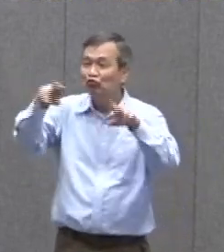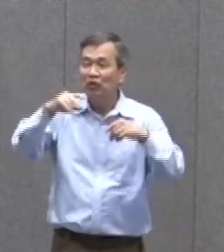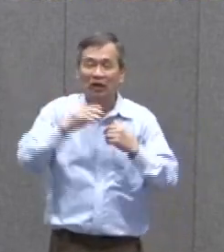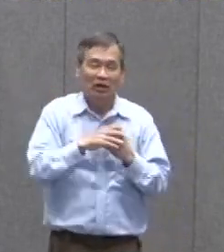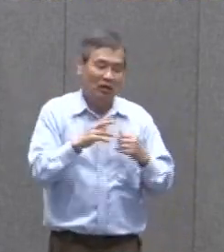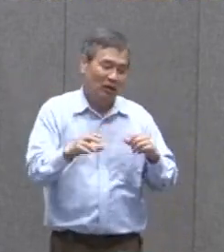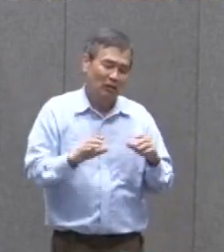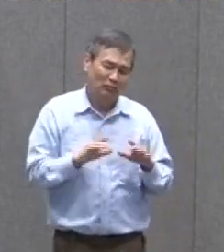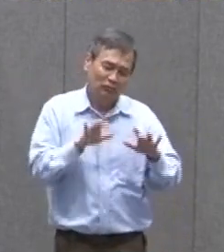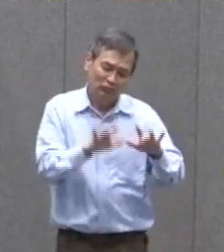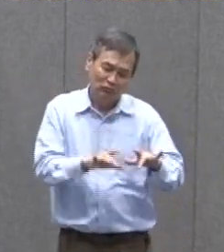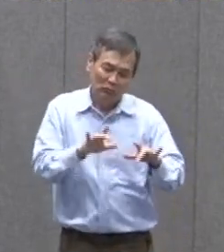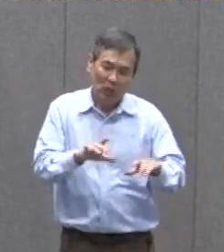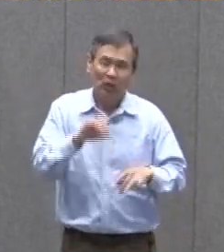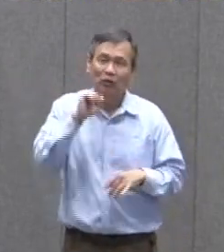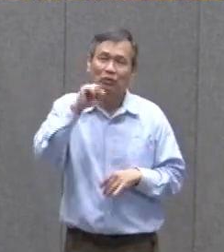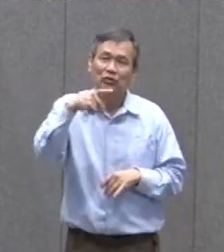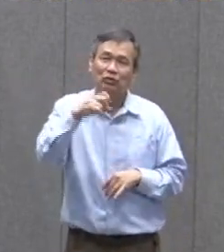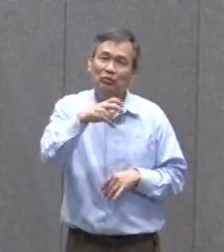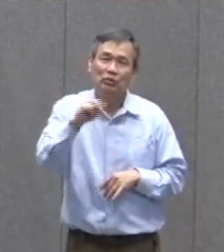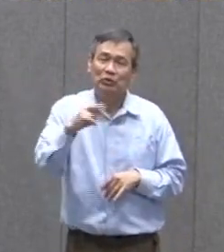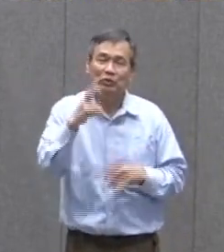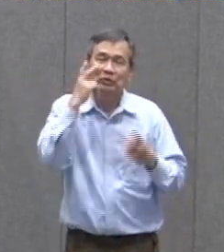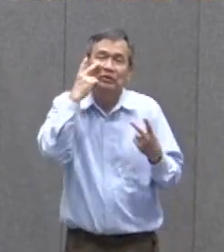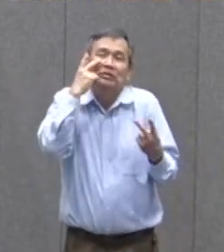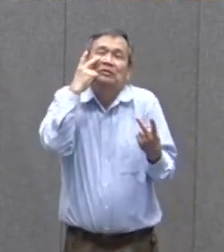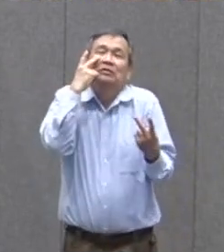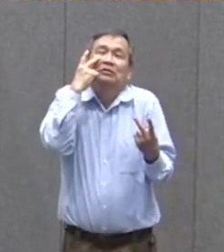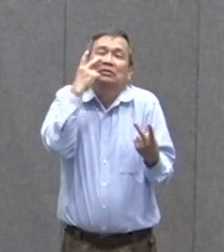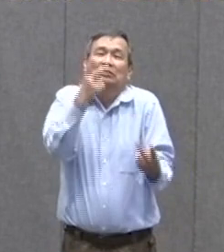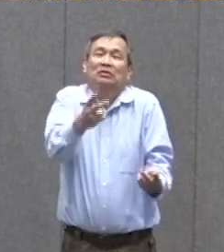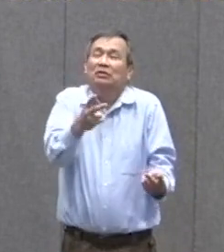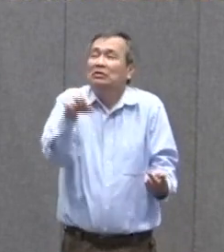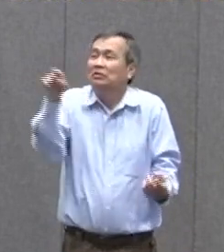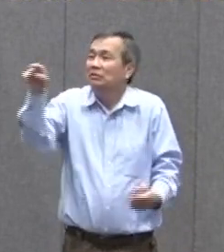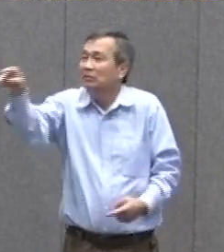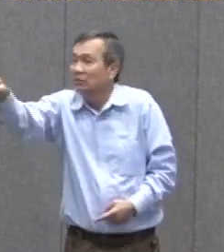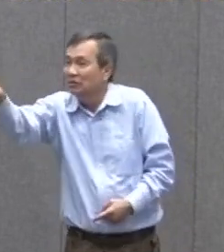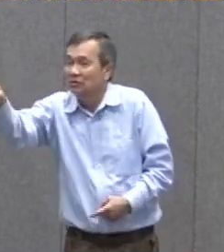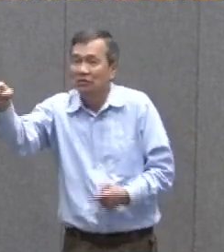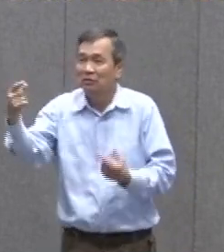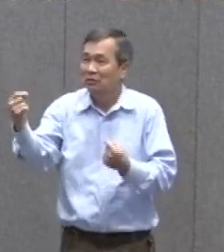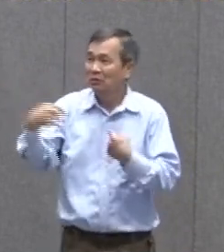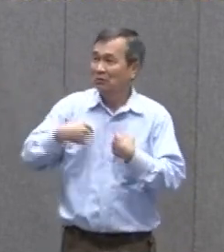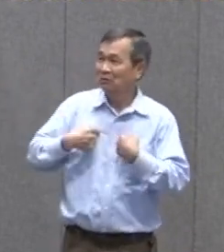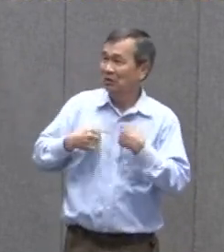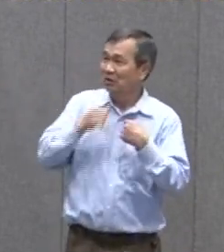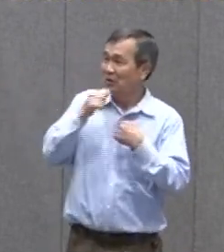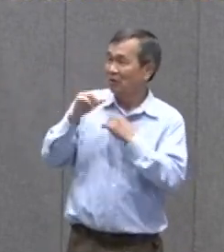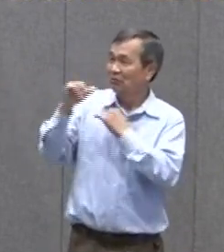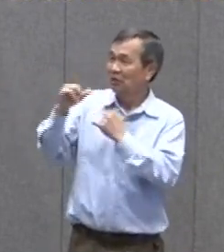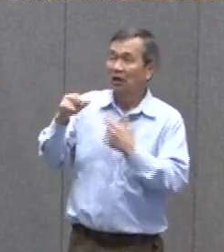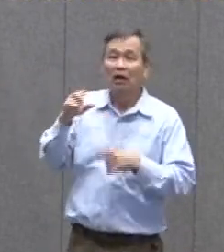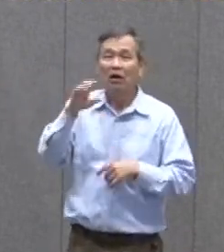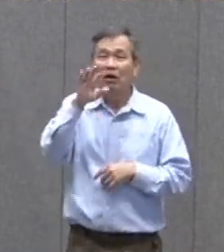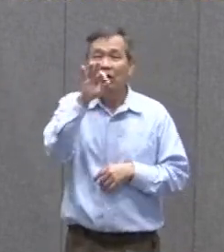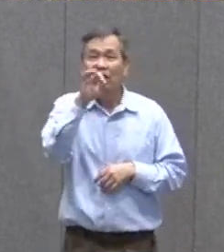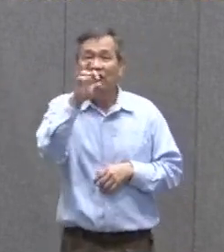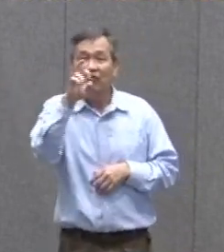Poor Spoon. She gets to see all the things that Fork gets to do. Fork gets to go into fire.